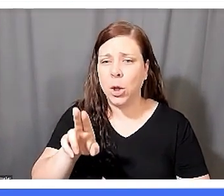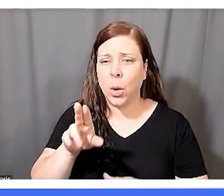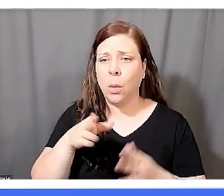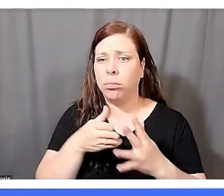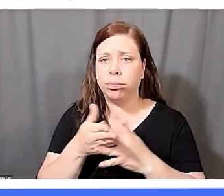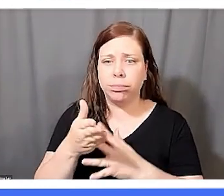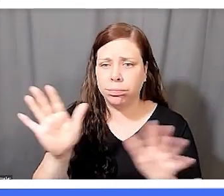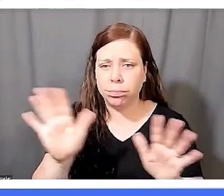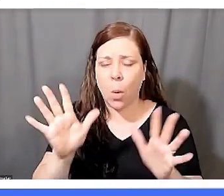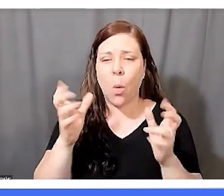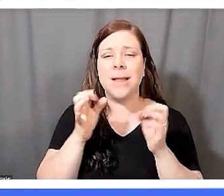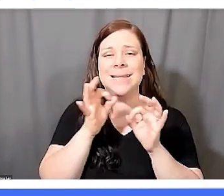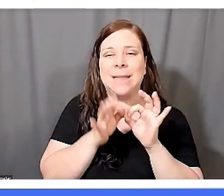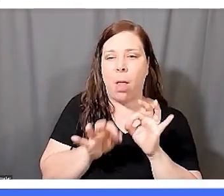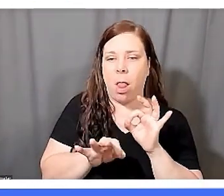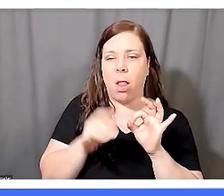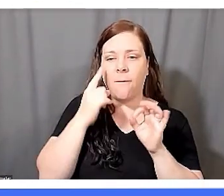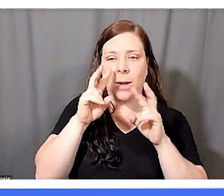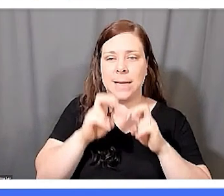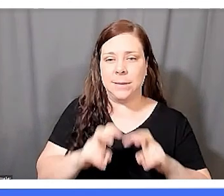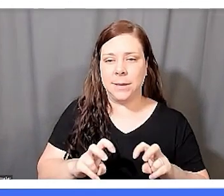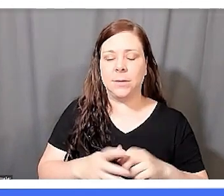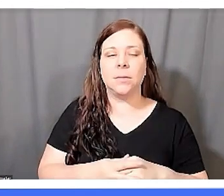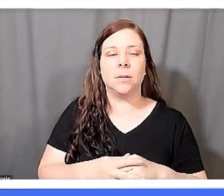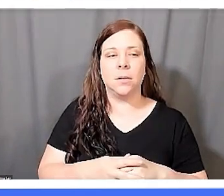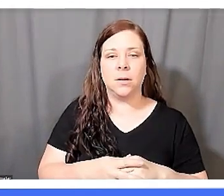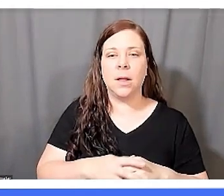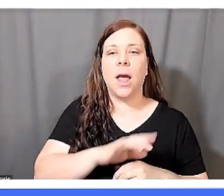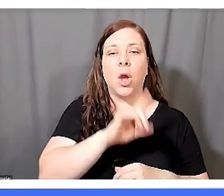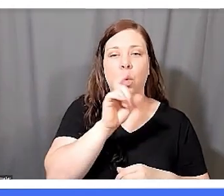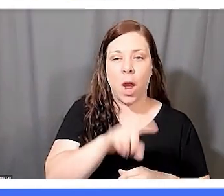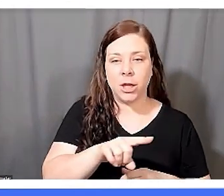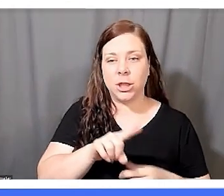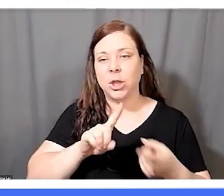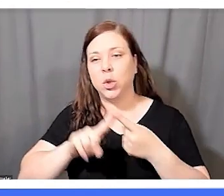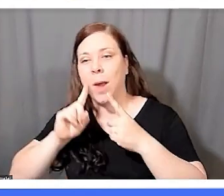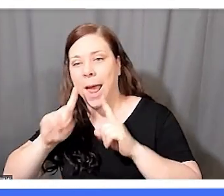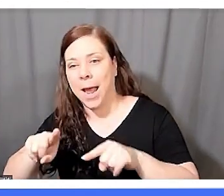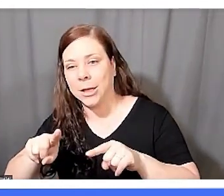of assessments and mostly just be moving from question to answer and then the next question.